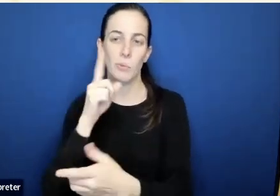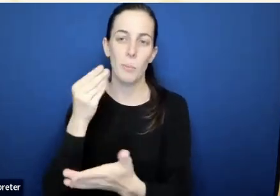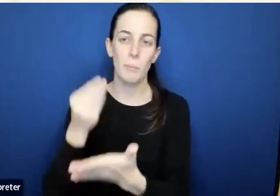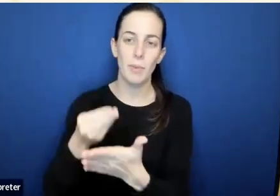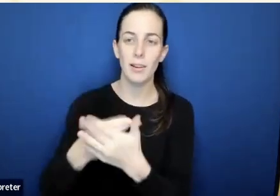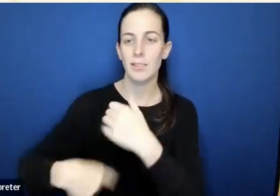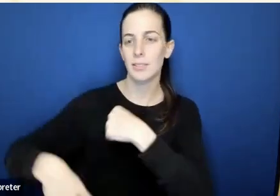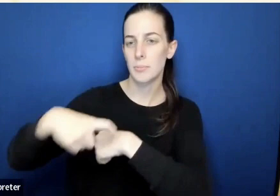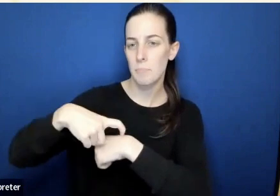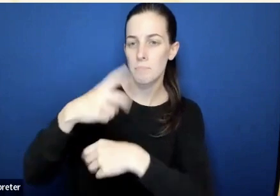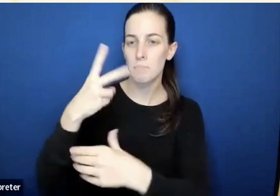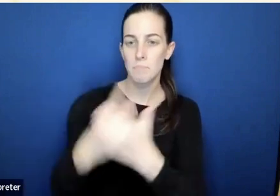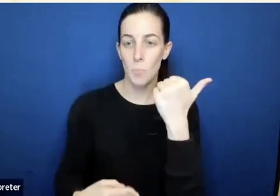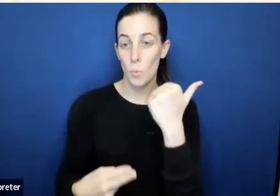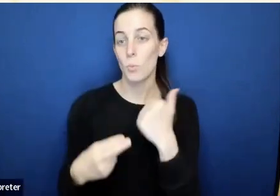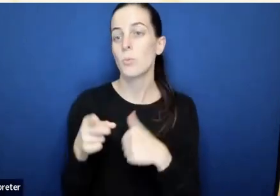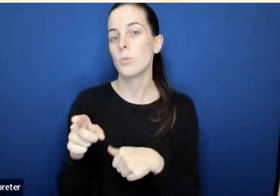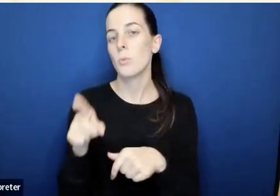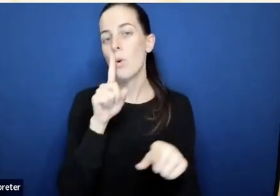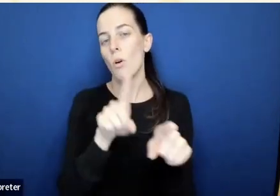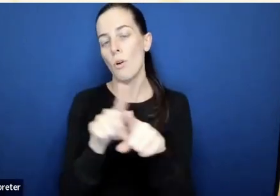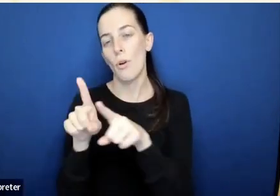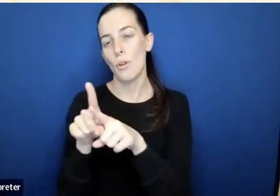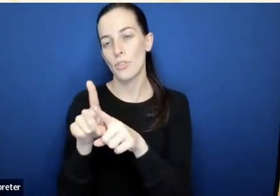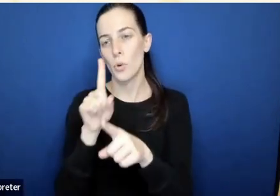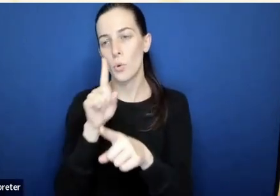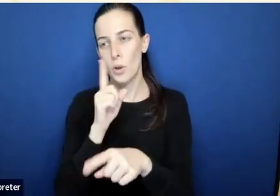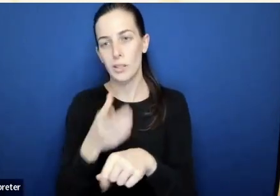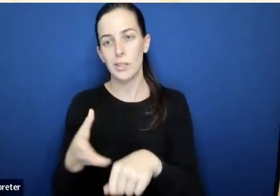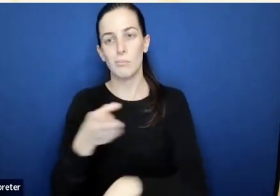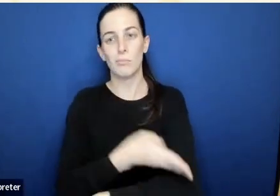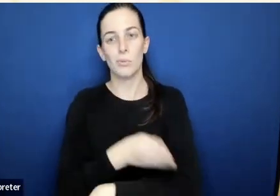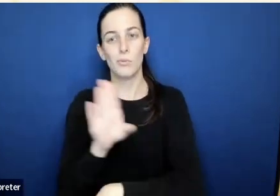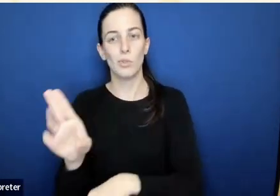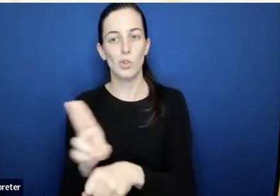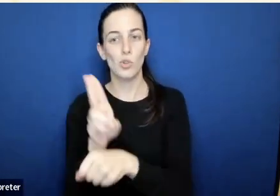This will also improve user experiences as well as reduce legal risks.